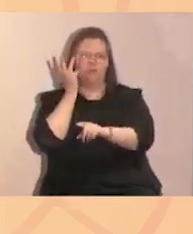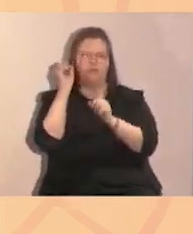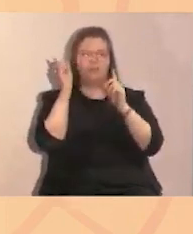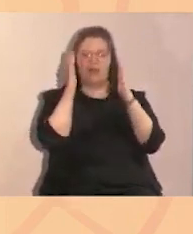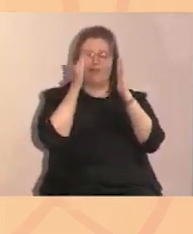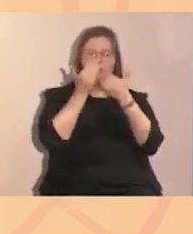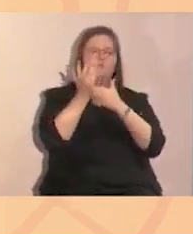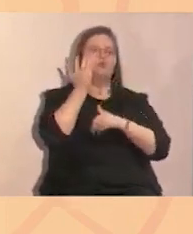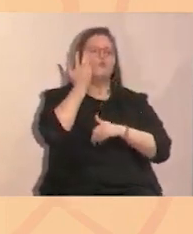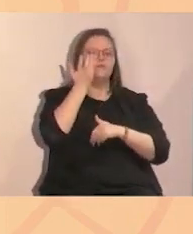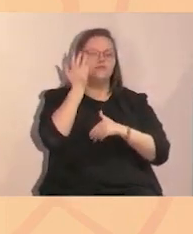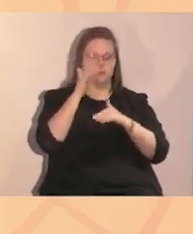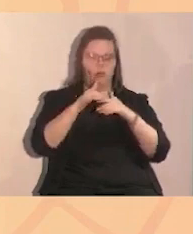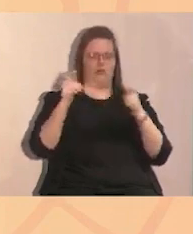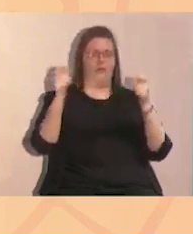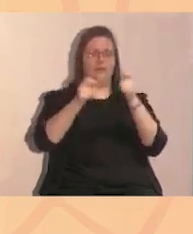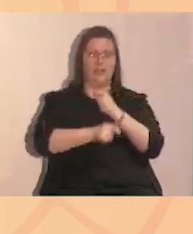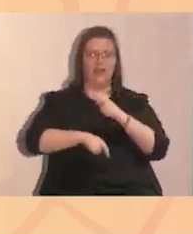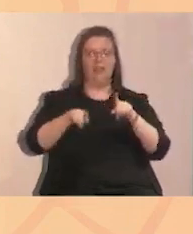It's about change and it's about leadership.